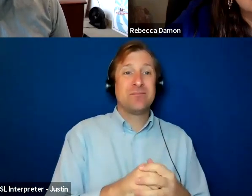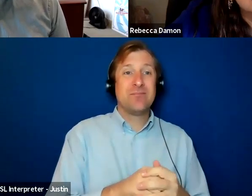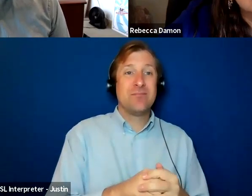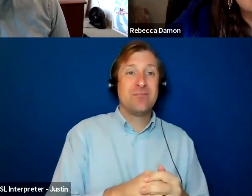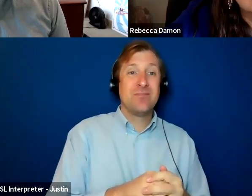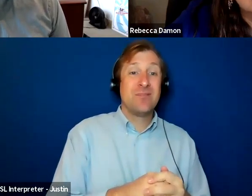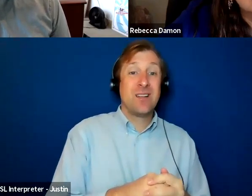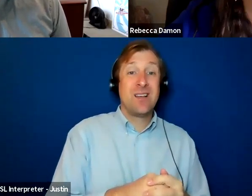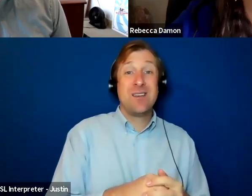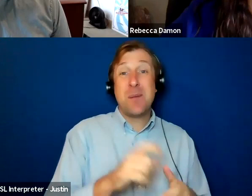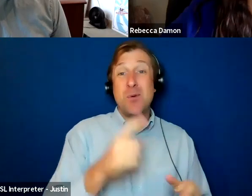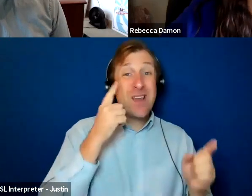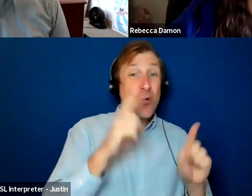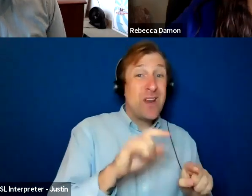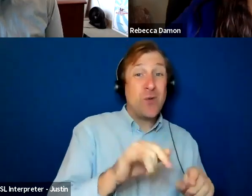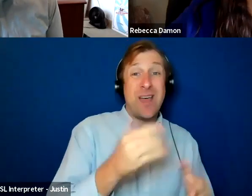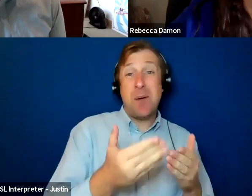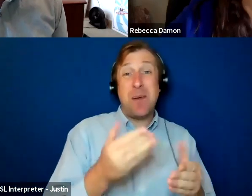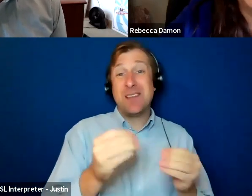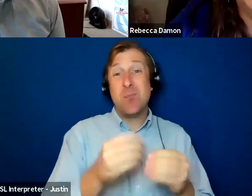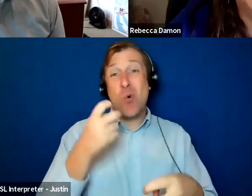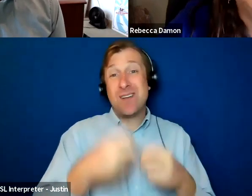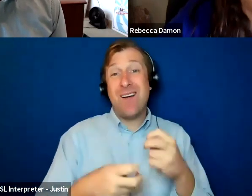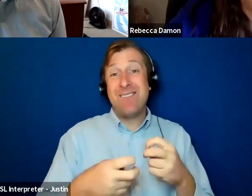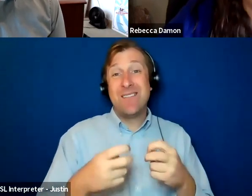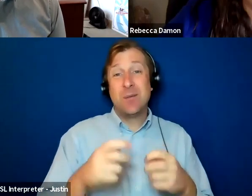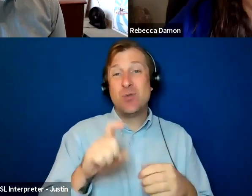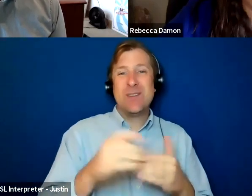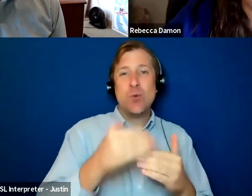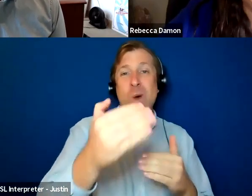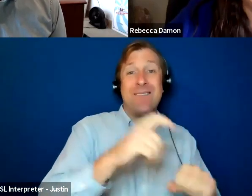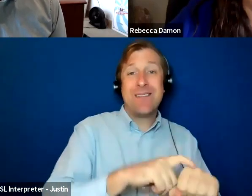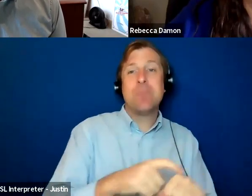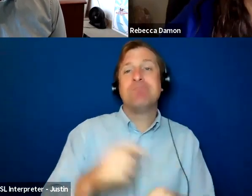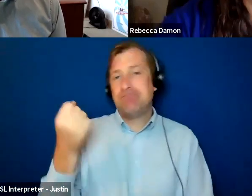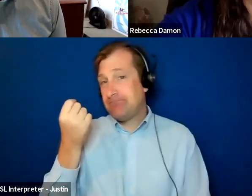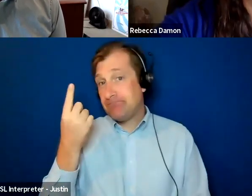agreed to, but it'll probably be a little more difficult. Gotcha, you mentioned intimate scenes and there was,